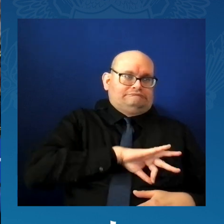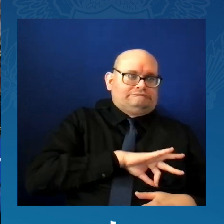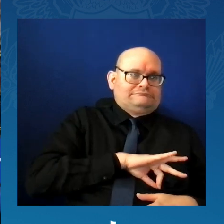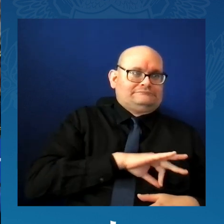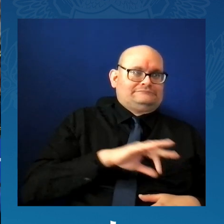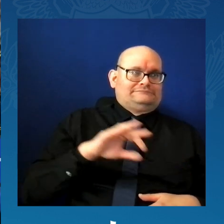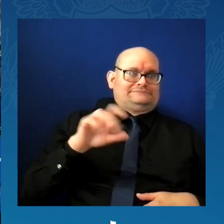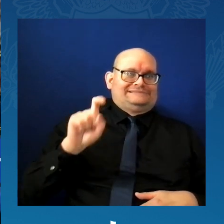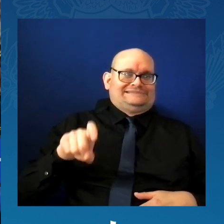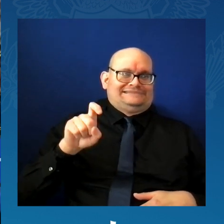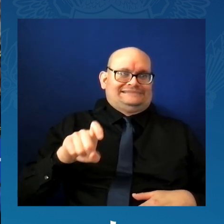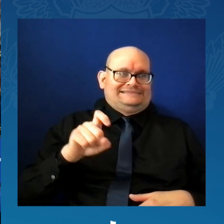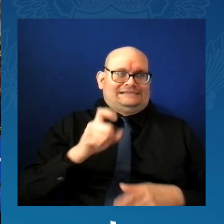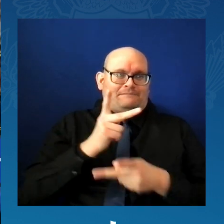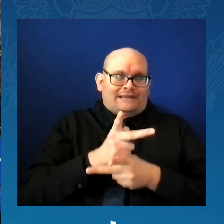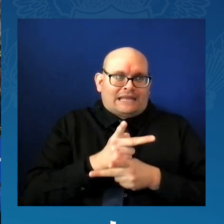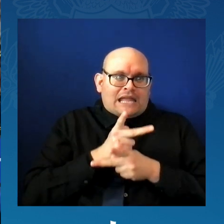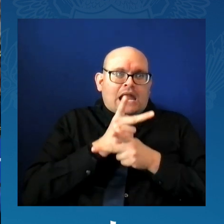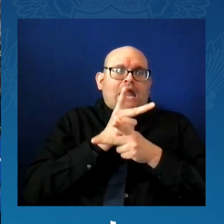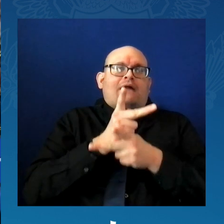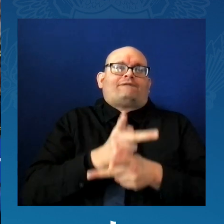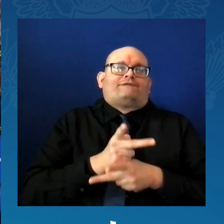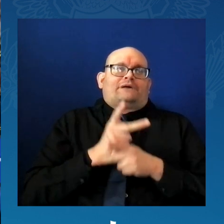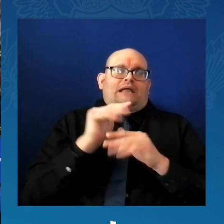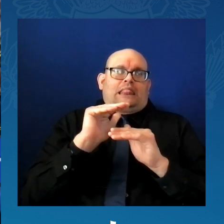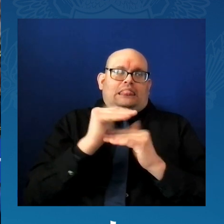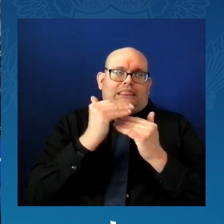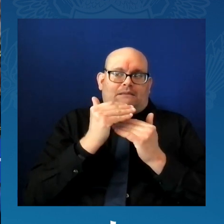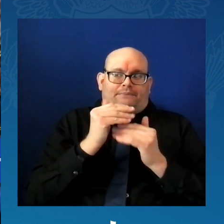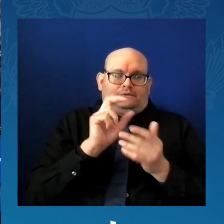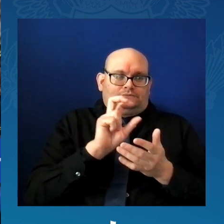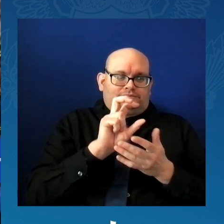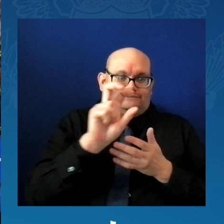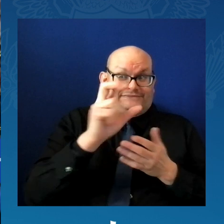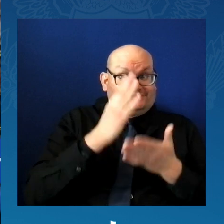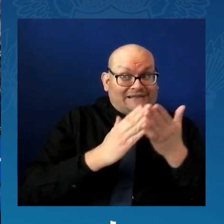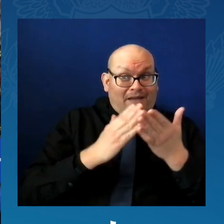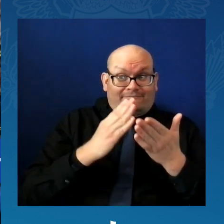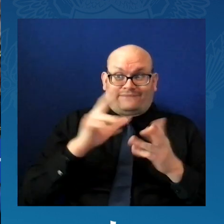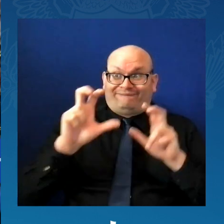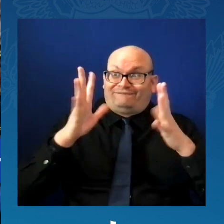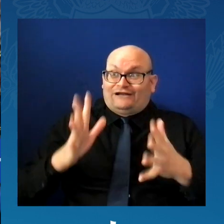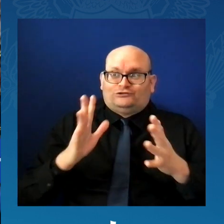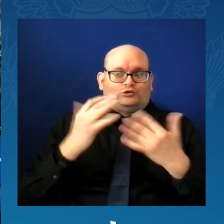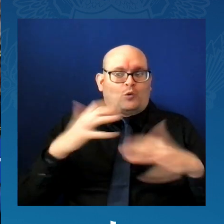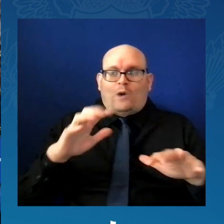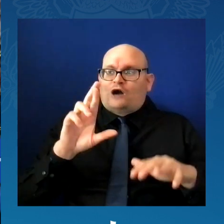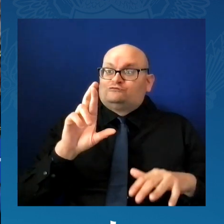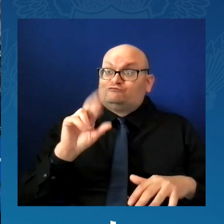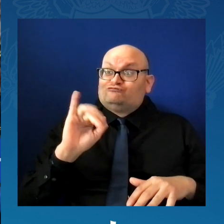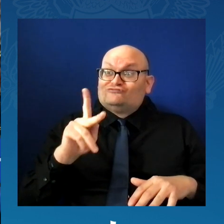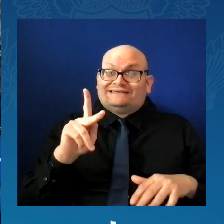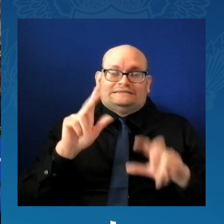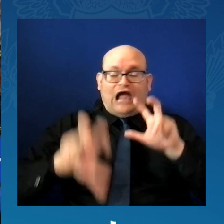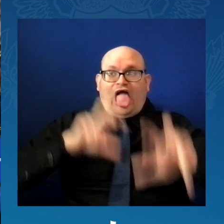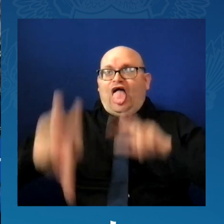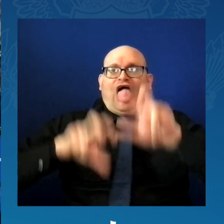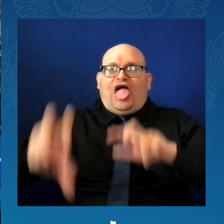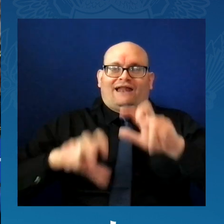And while a limited allocation to riskier propositions in any well balanced portfolio is appropriate, their approach to investing often tends